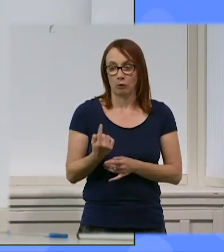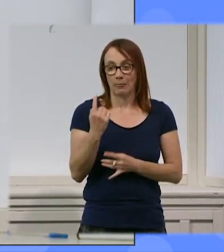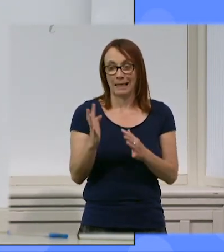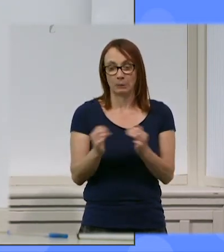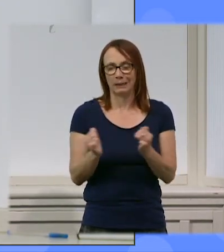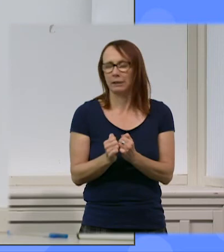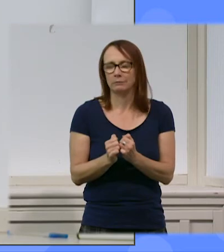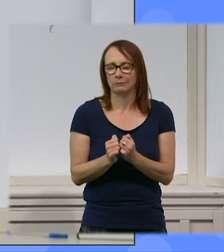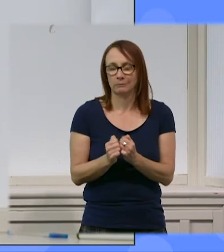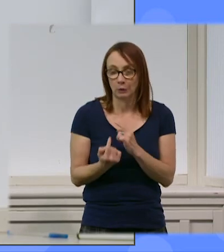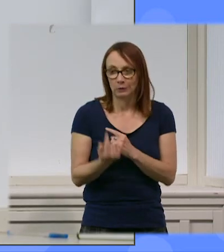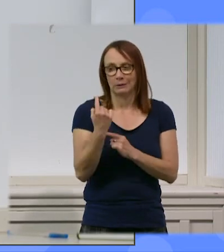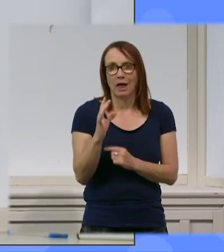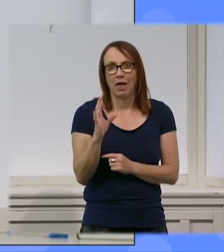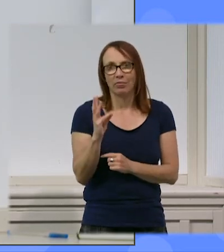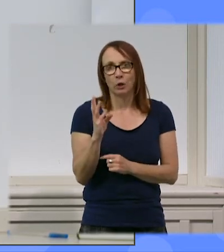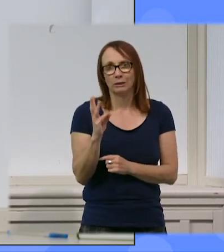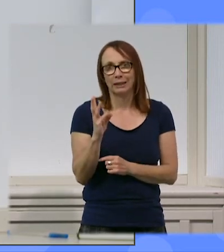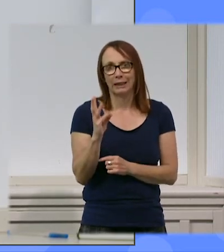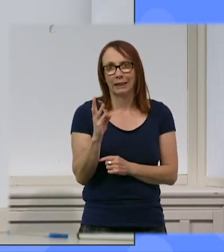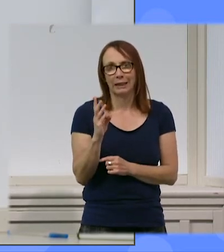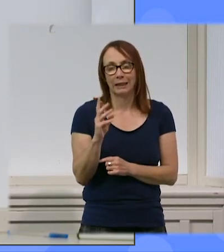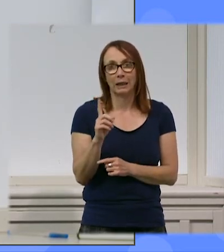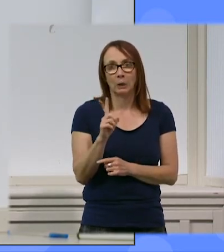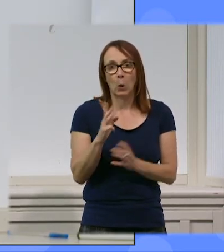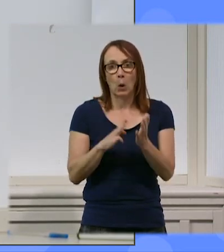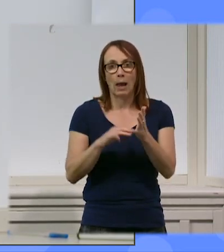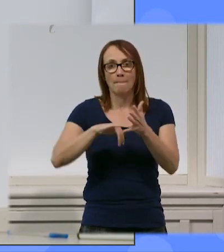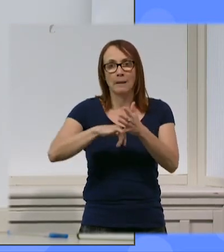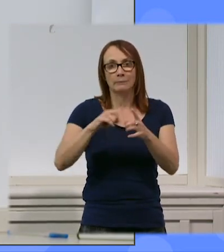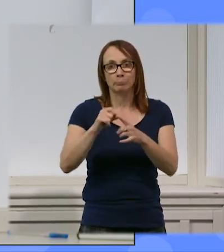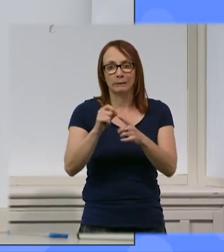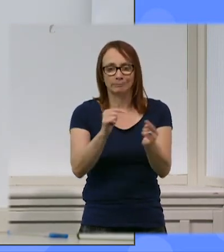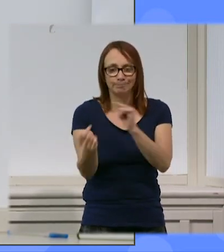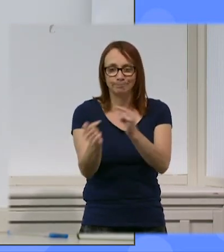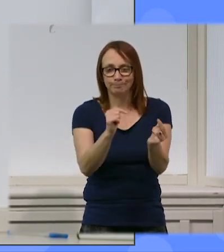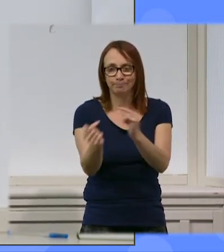turn at last began last Thursday and when msps debated the on target for 2030